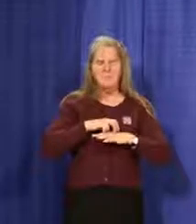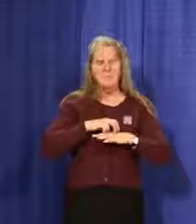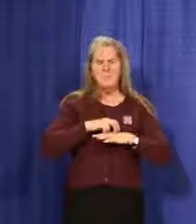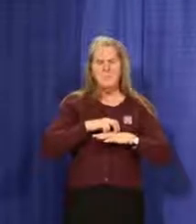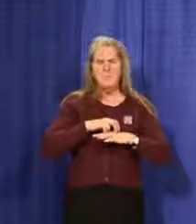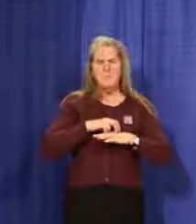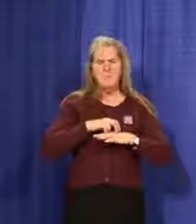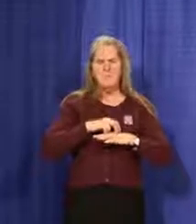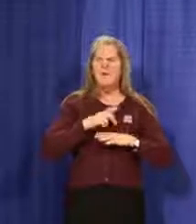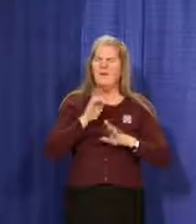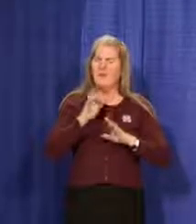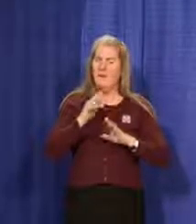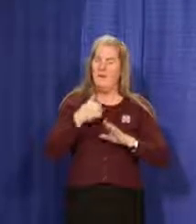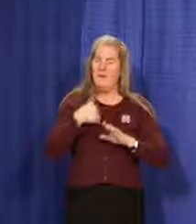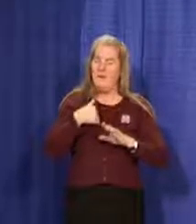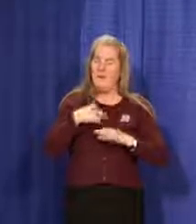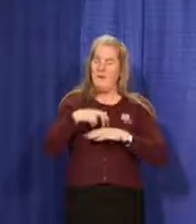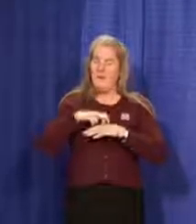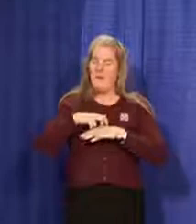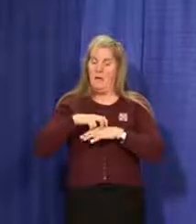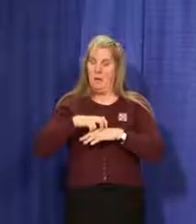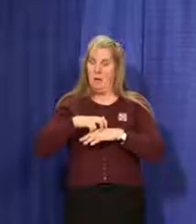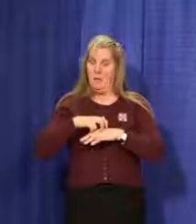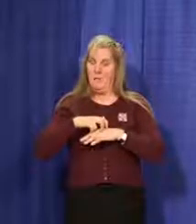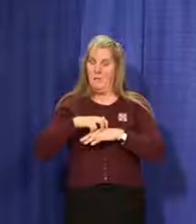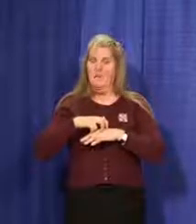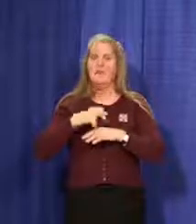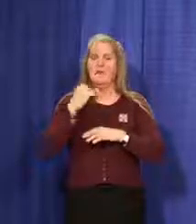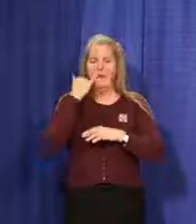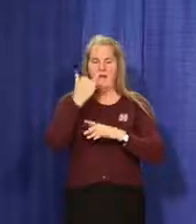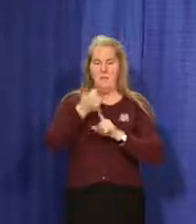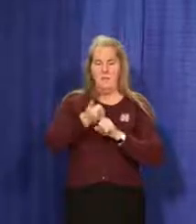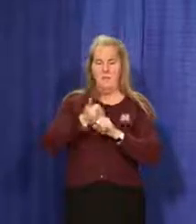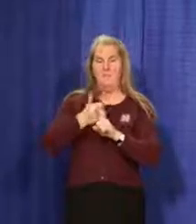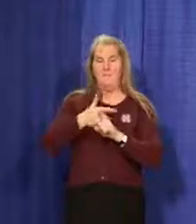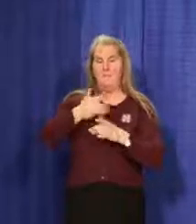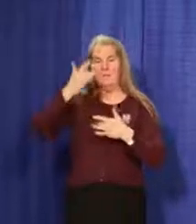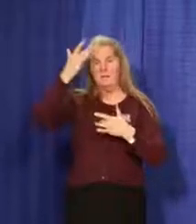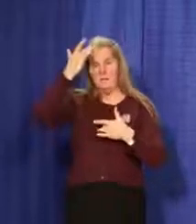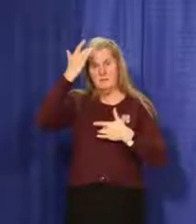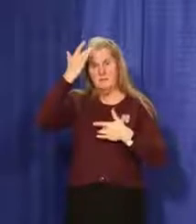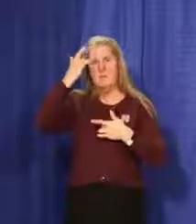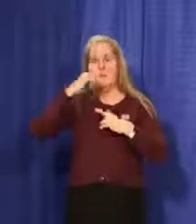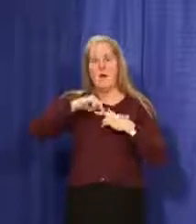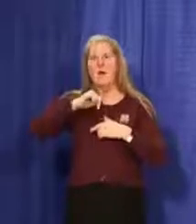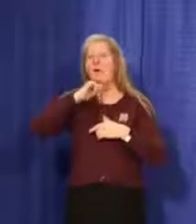What makes me nervous is people who have symptoms who don't get tested.